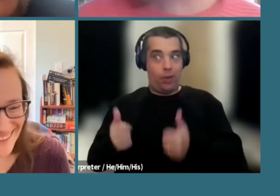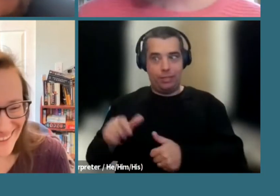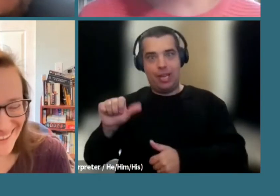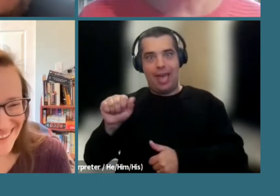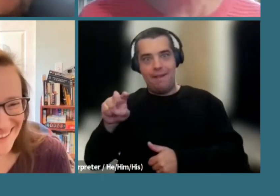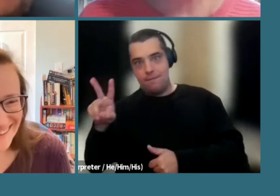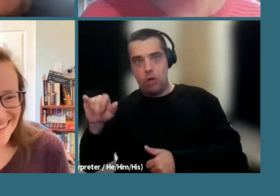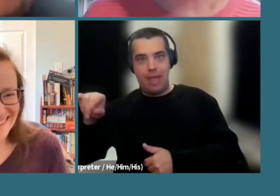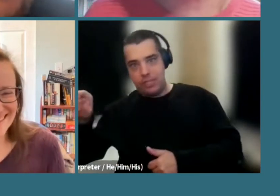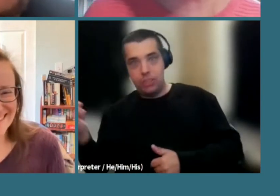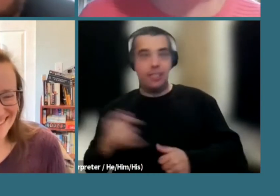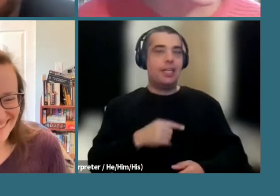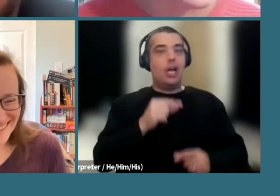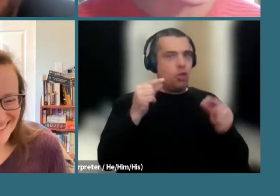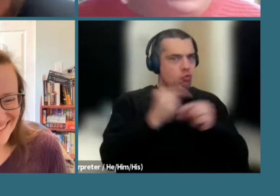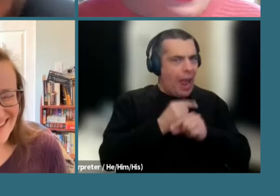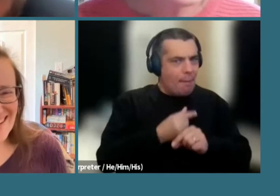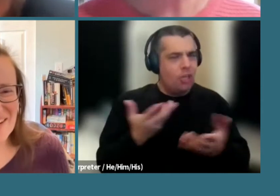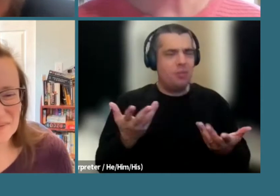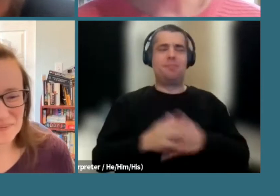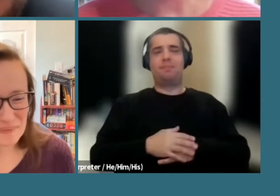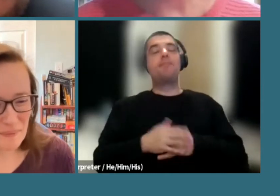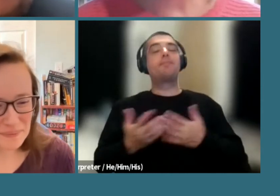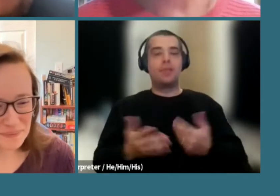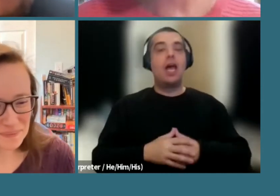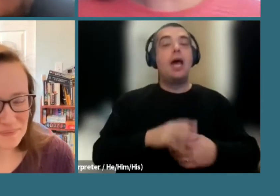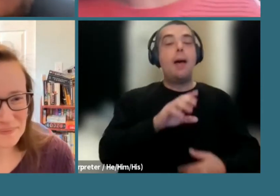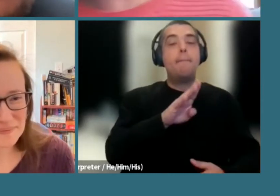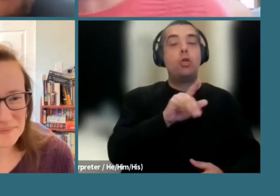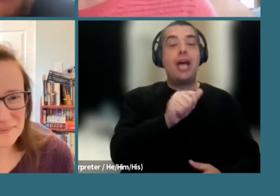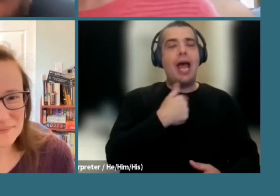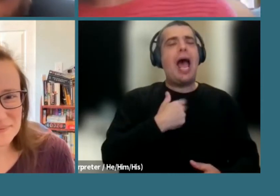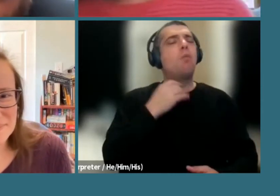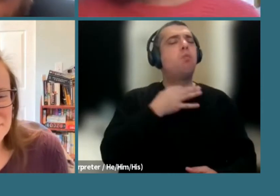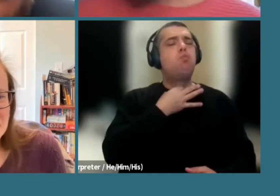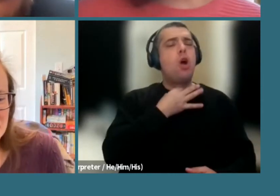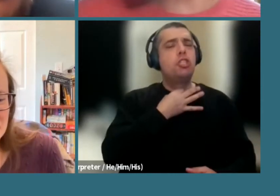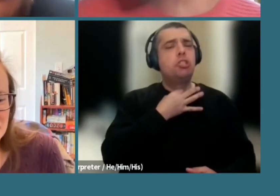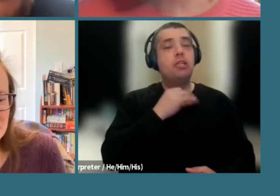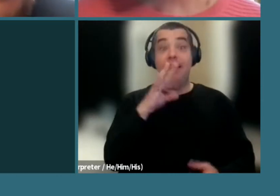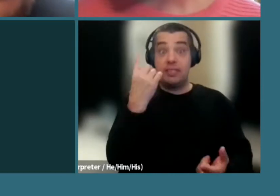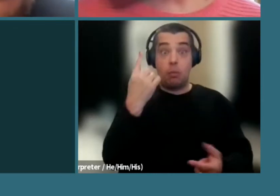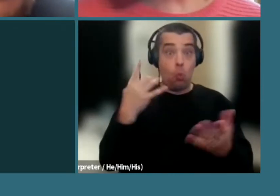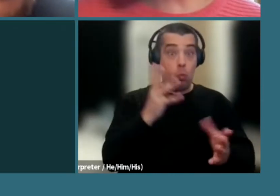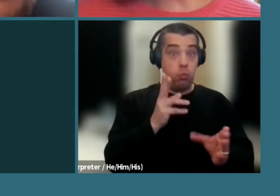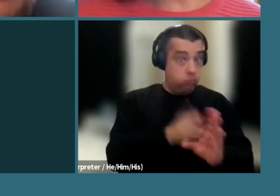I know. Grammar? What?! You know, I wonder if anybody wants to jump in.